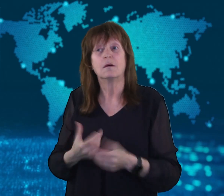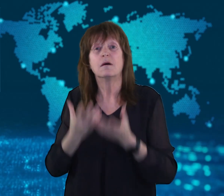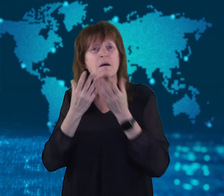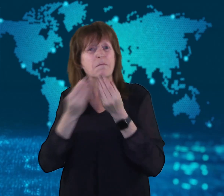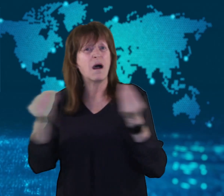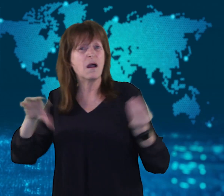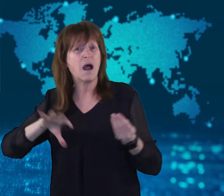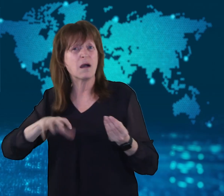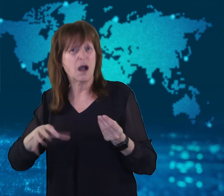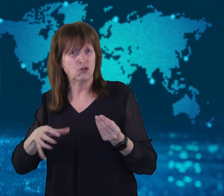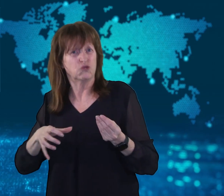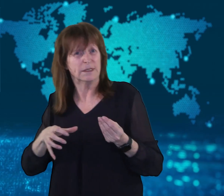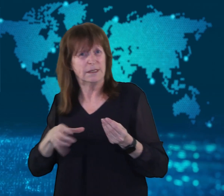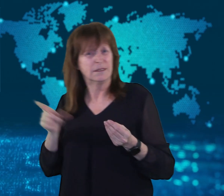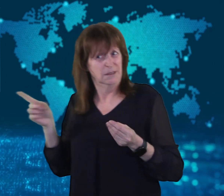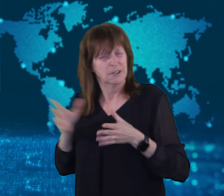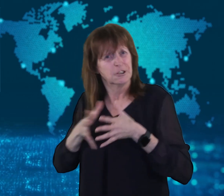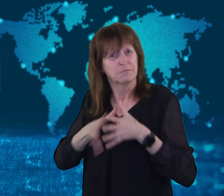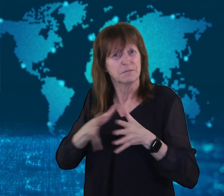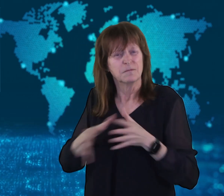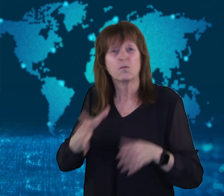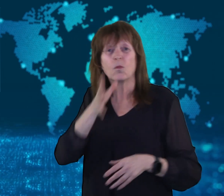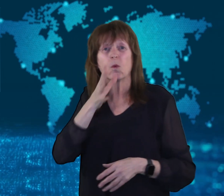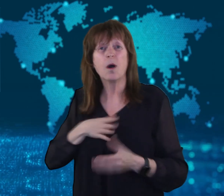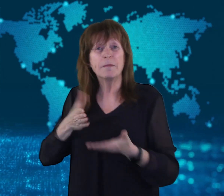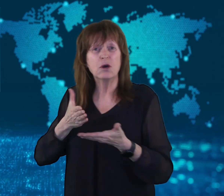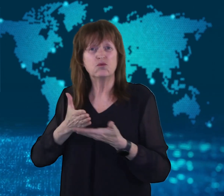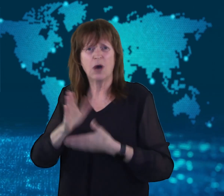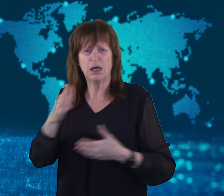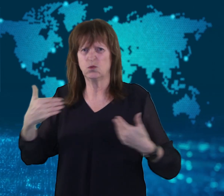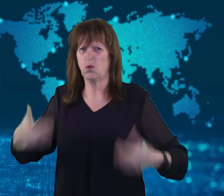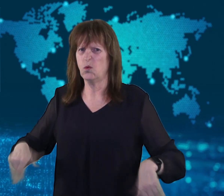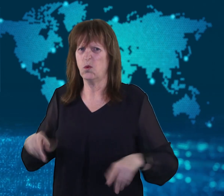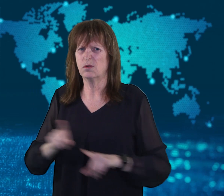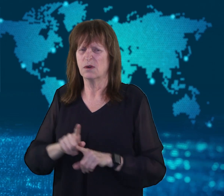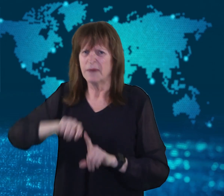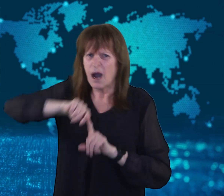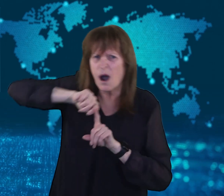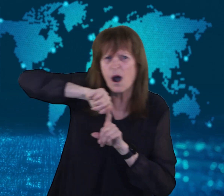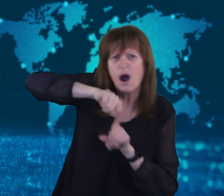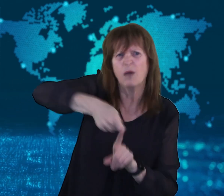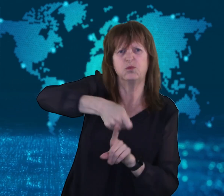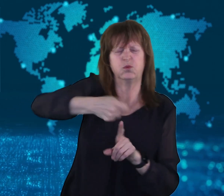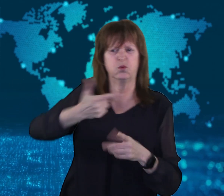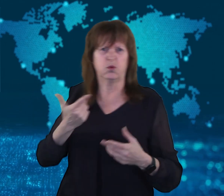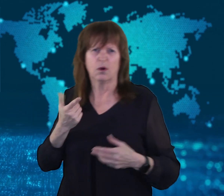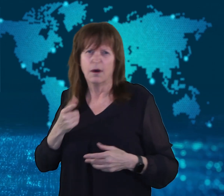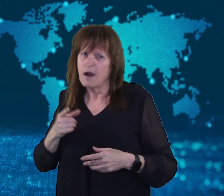In many countries, according to Guterres, women's rights are abused,